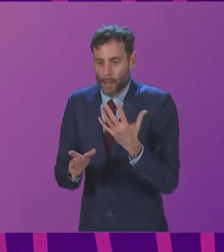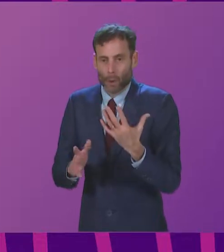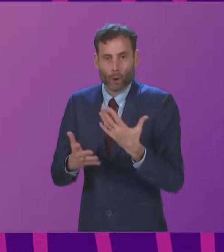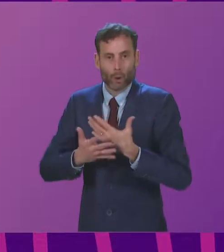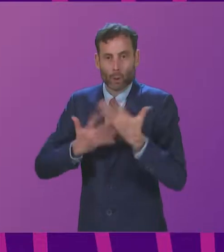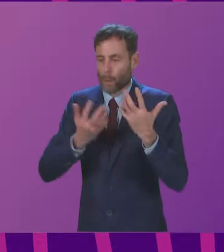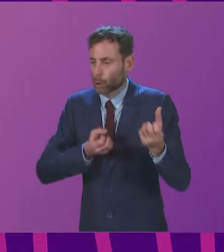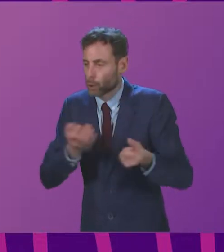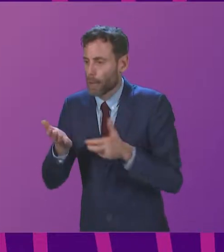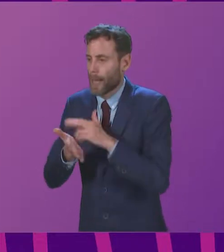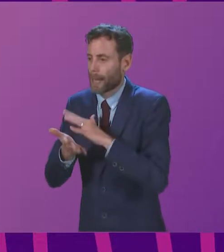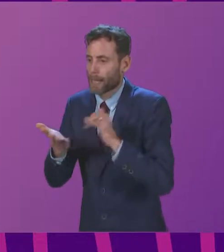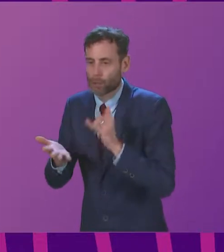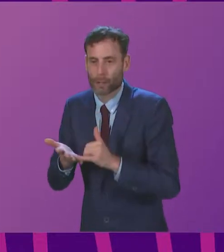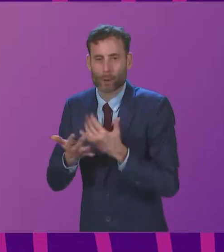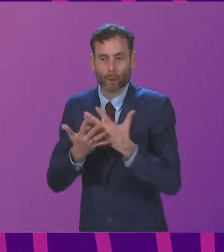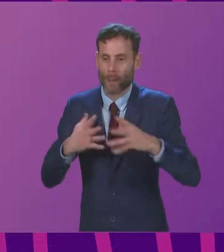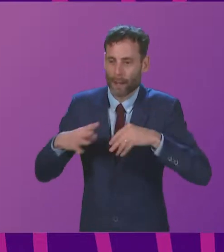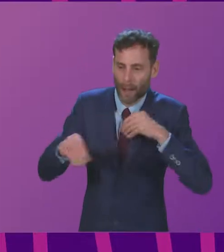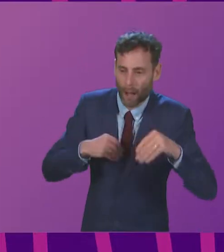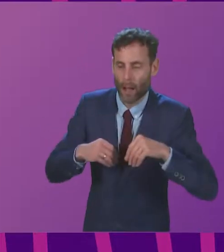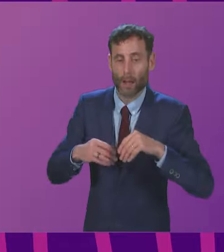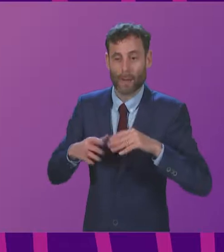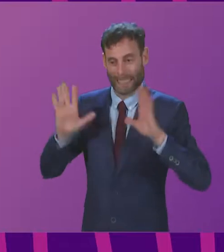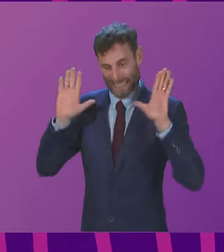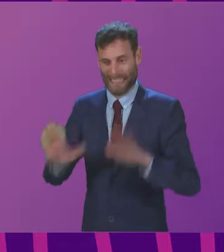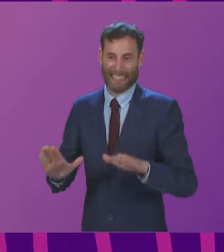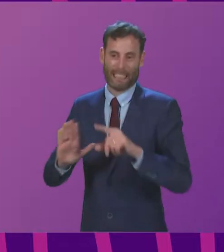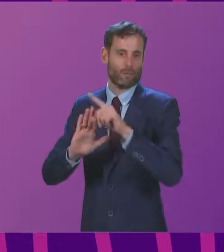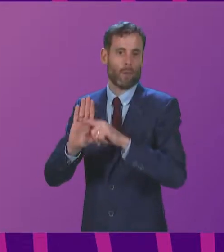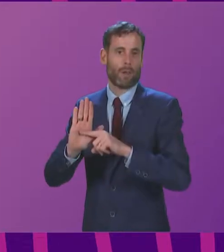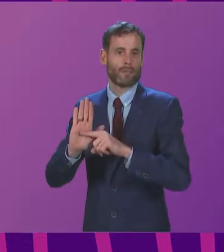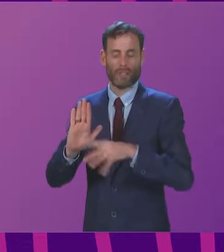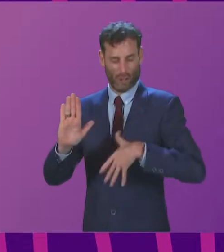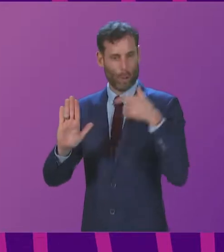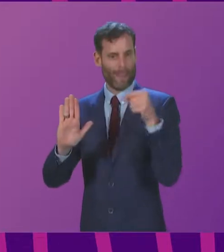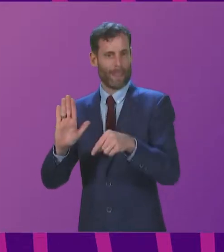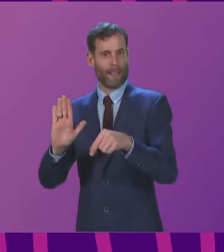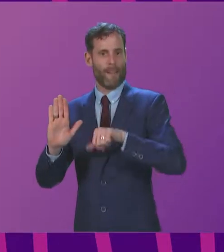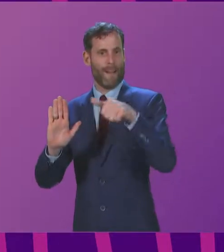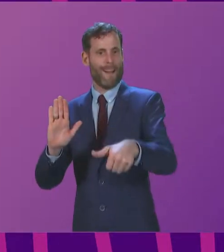and inevitably renewed restrictions. We can all play our part in avoiding that.